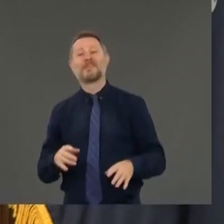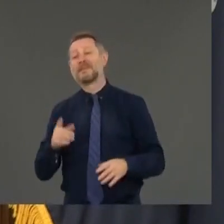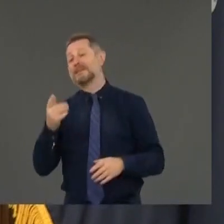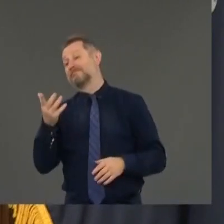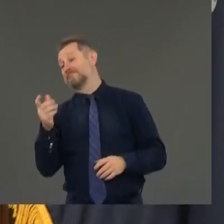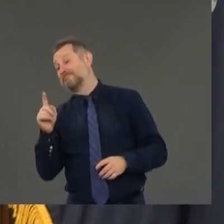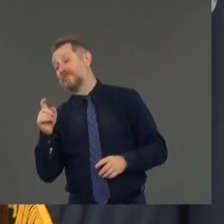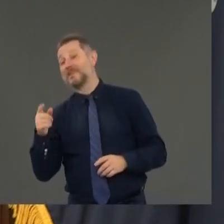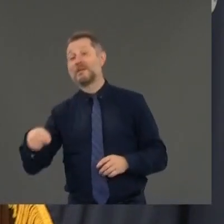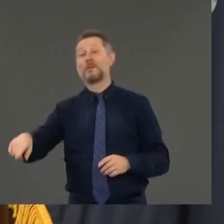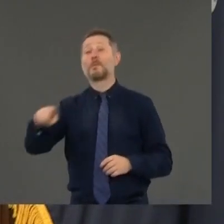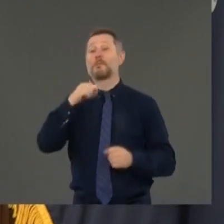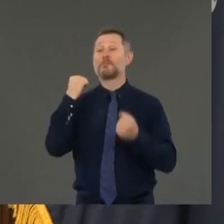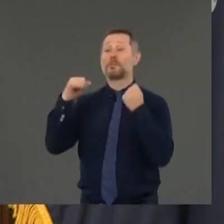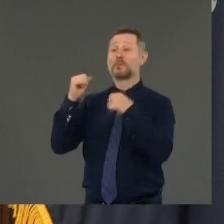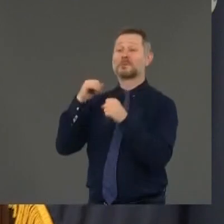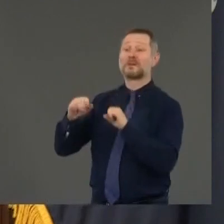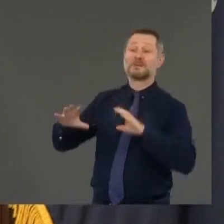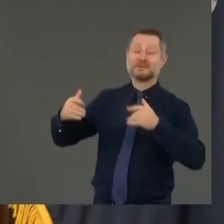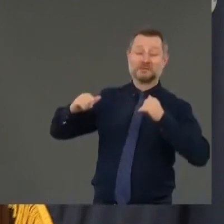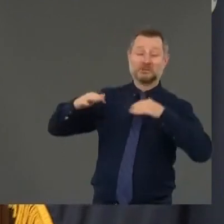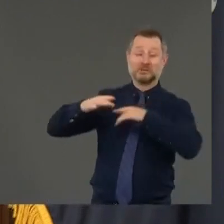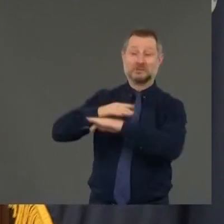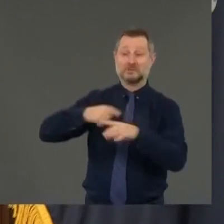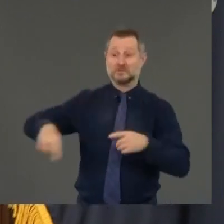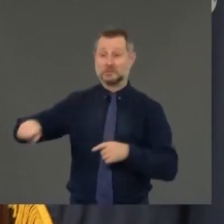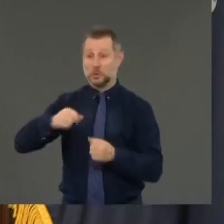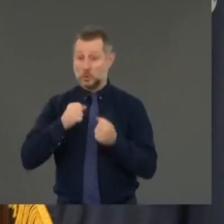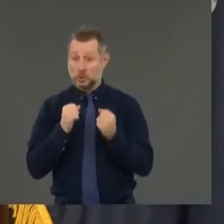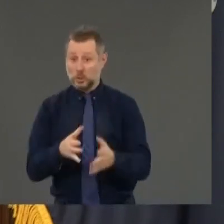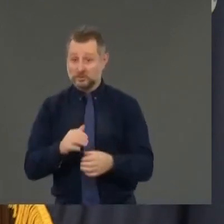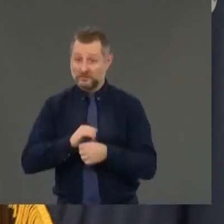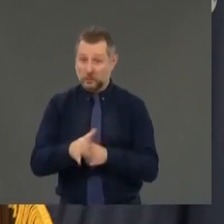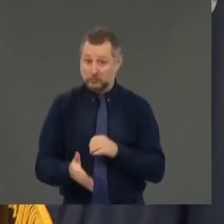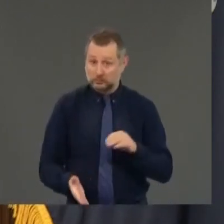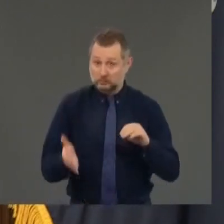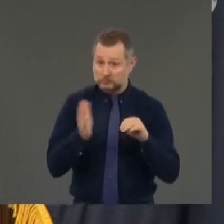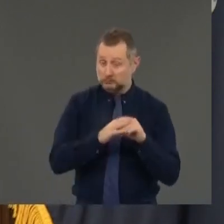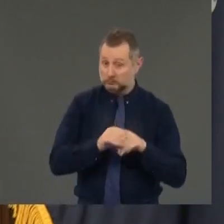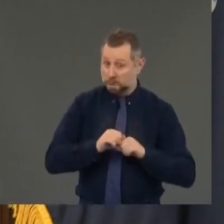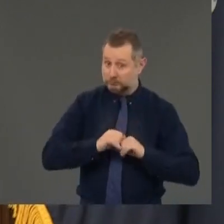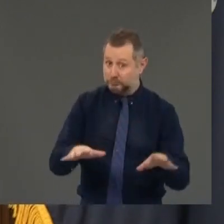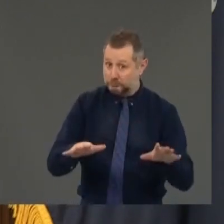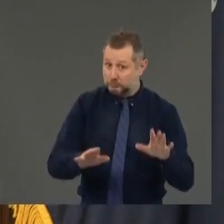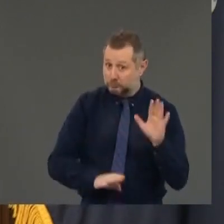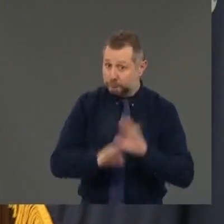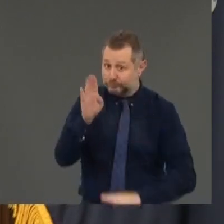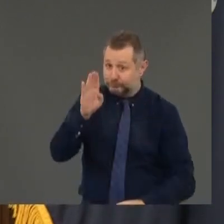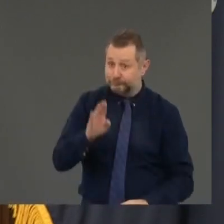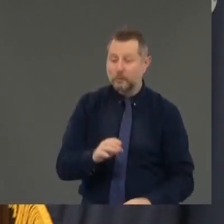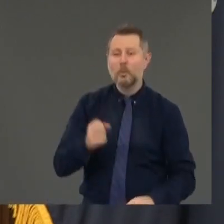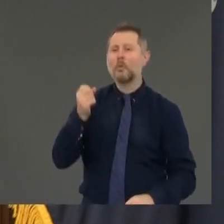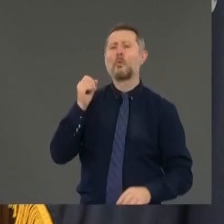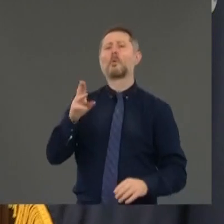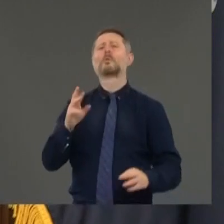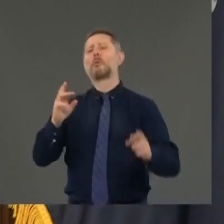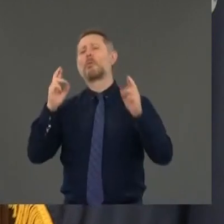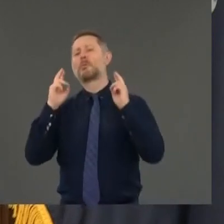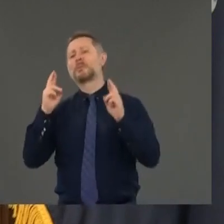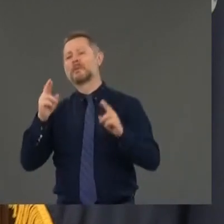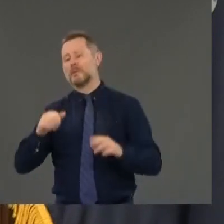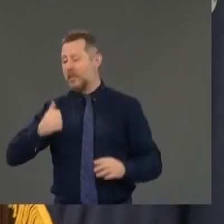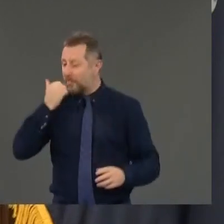WE SEE AN INCREASE.